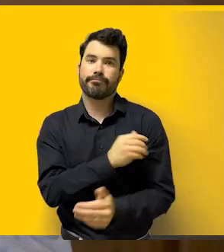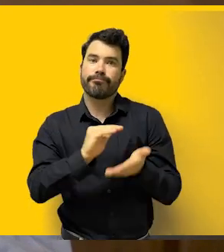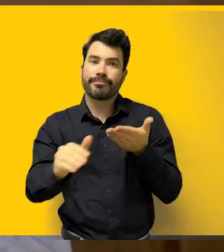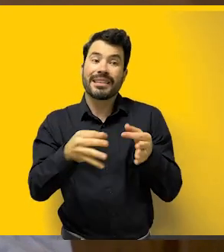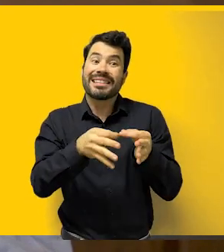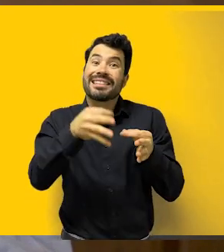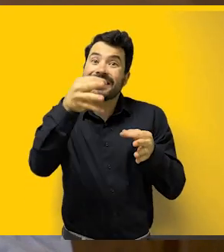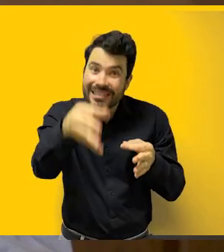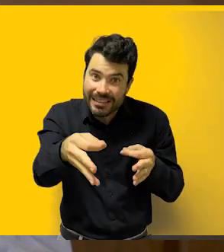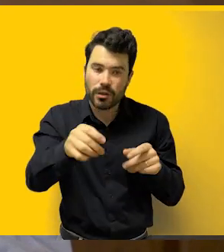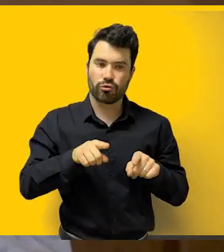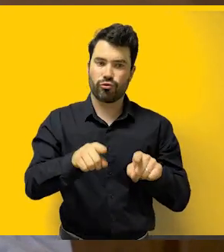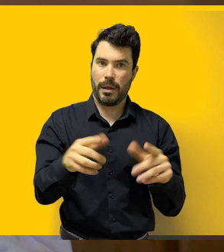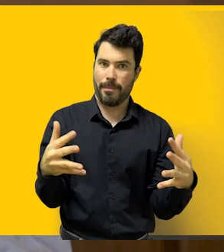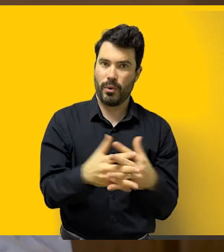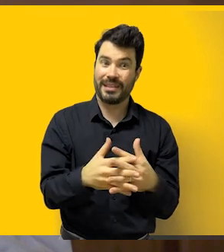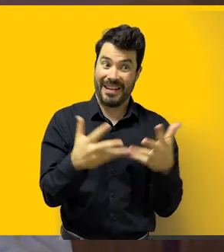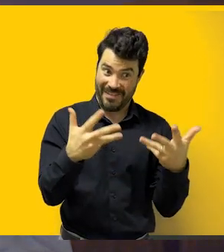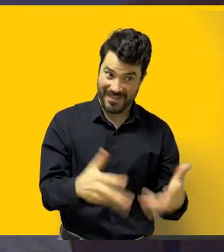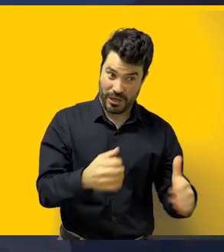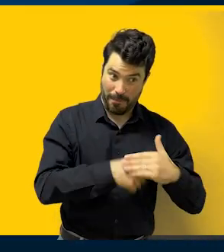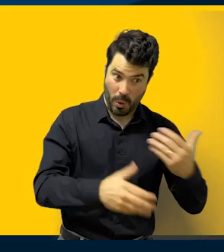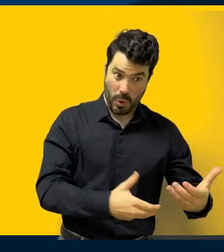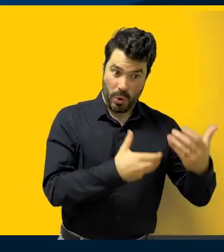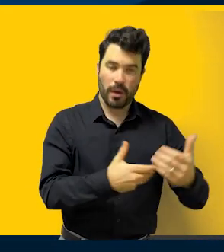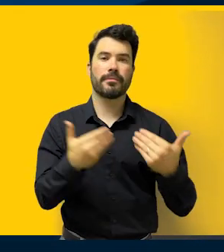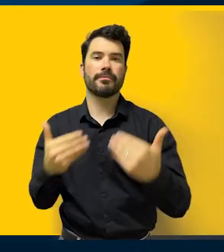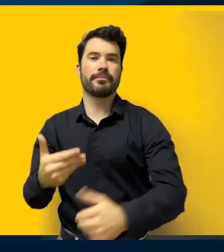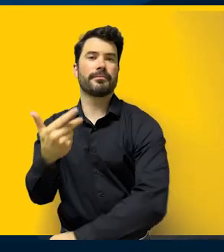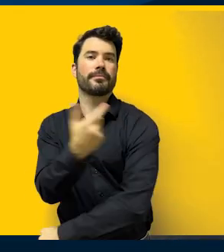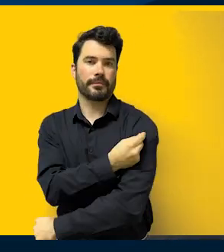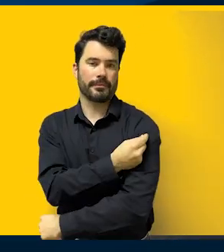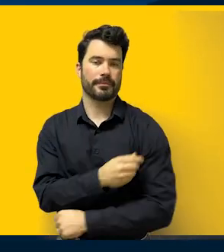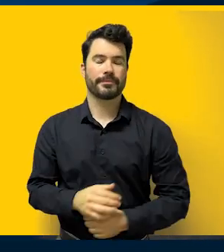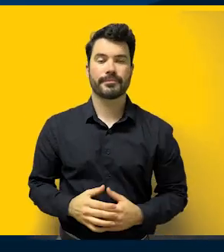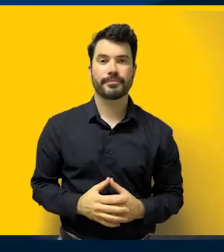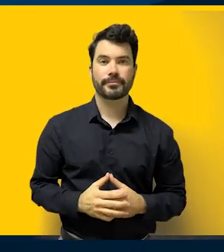A documented history of a severe allergic reaction after a previous dose of a COVID-19 vaccine.